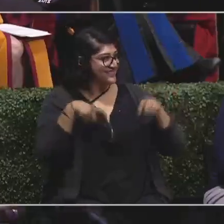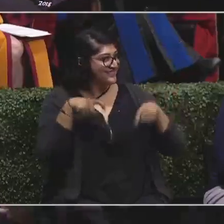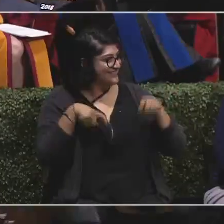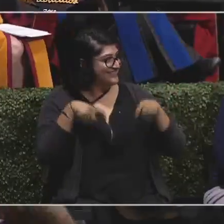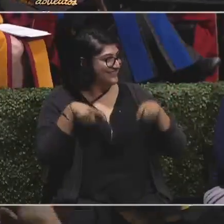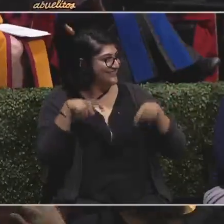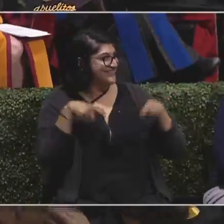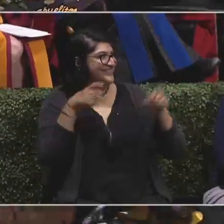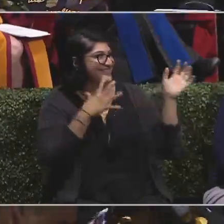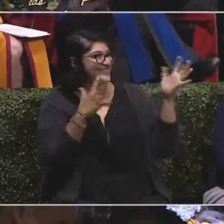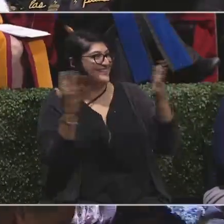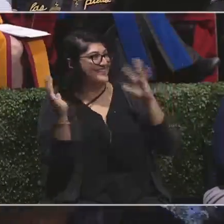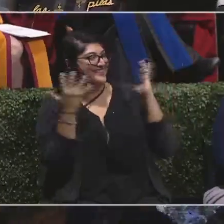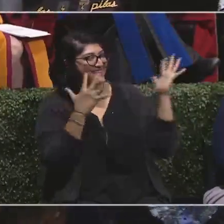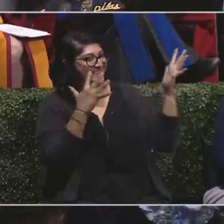NOW, YOU CAN MOVE YOUR TASSEL FROM THE RIGHT TO THE LEFT.